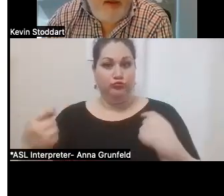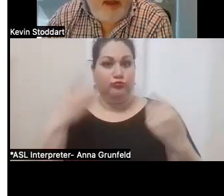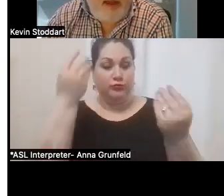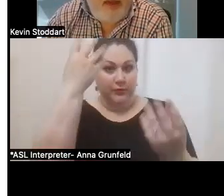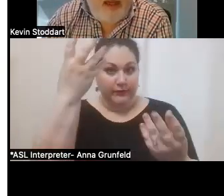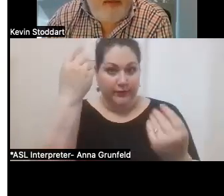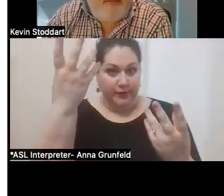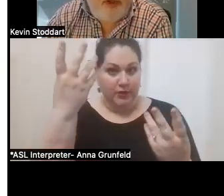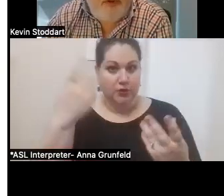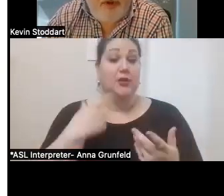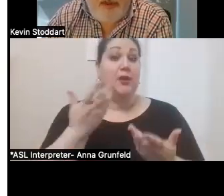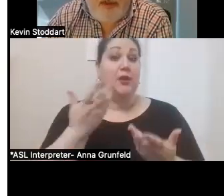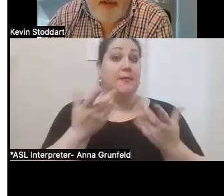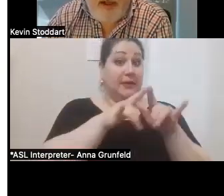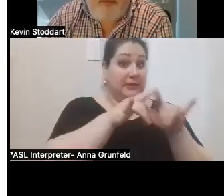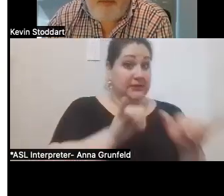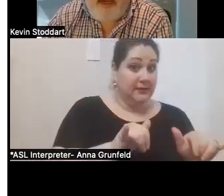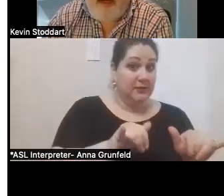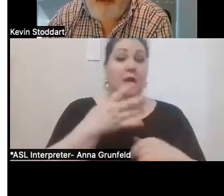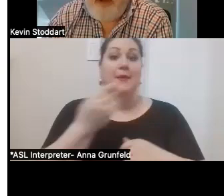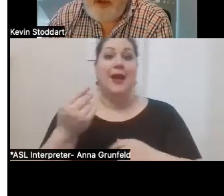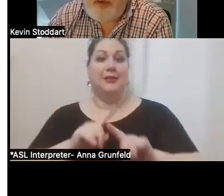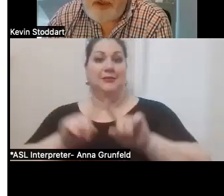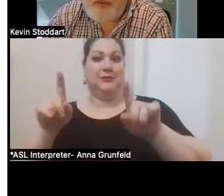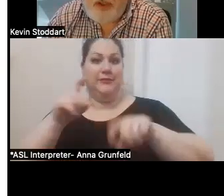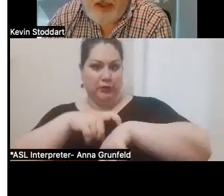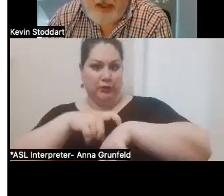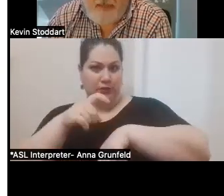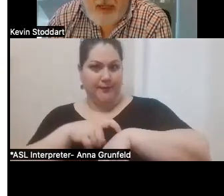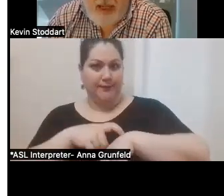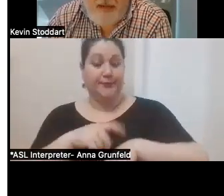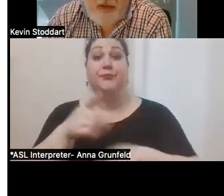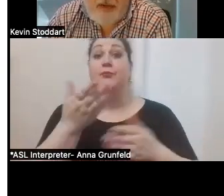They may have restricted and repetitive interest related behaviors,